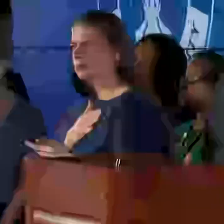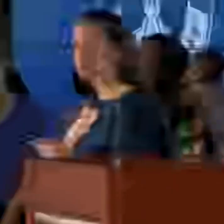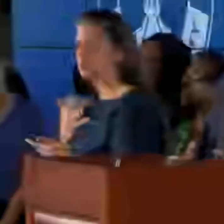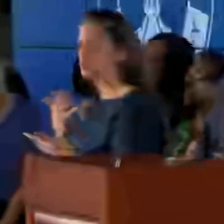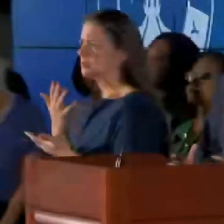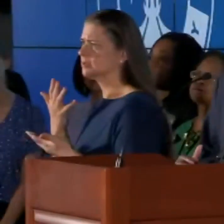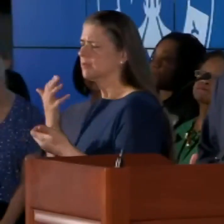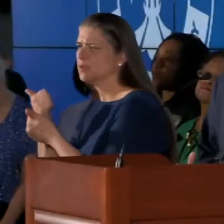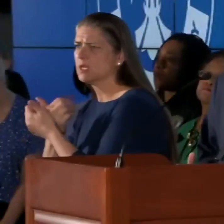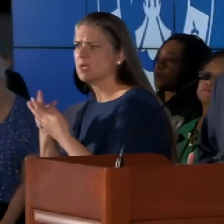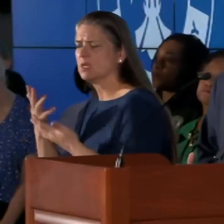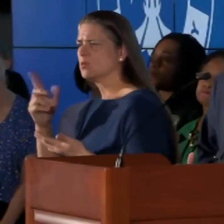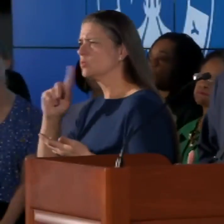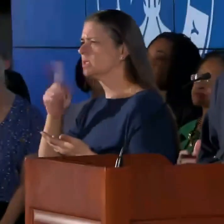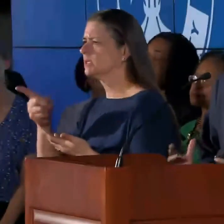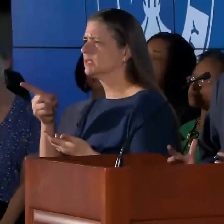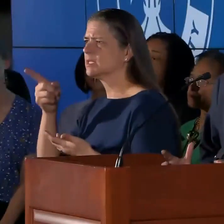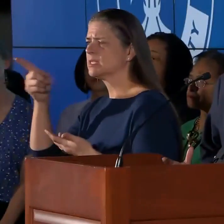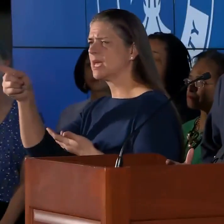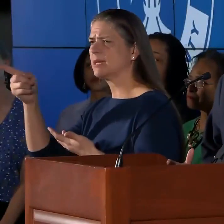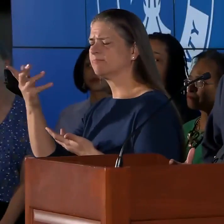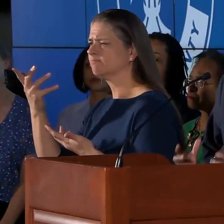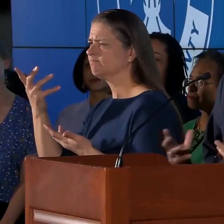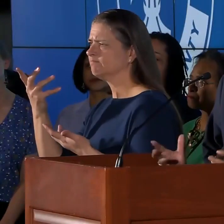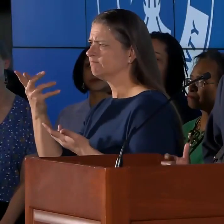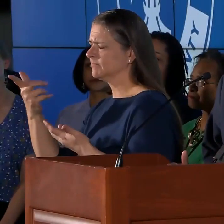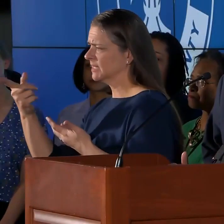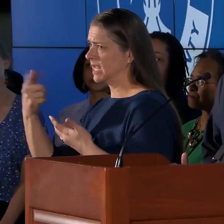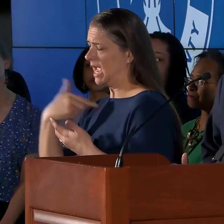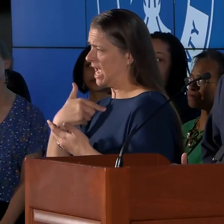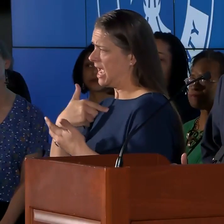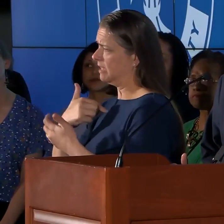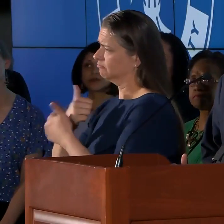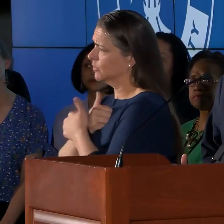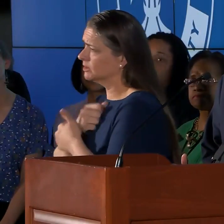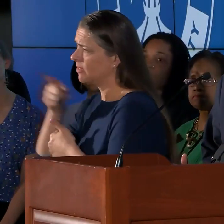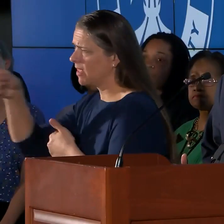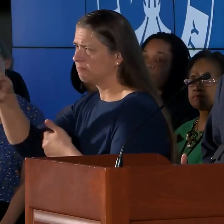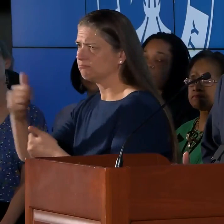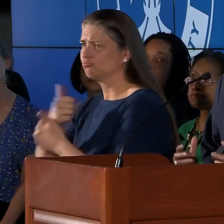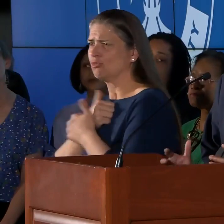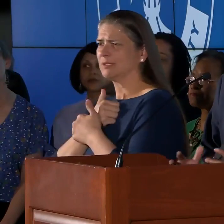they were actually embracing me as I was embracing them. But let me say this,